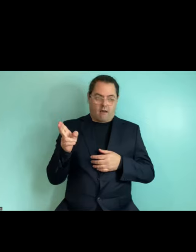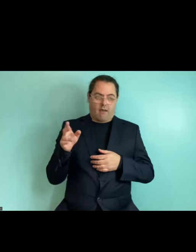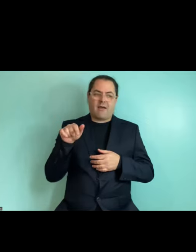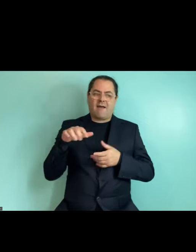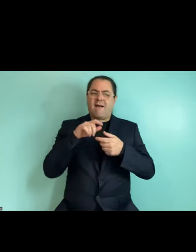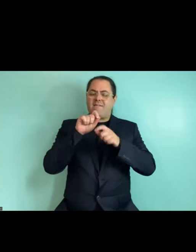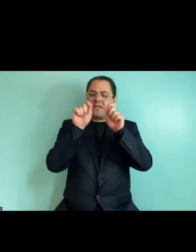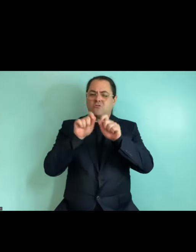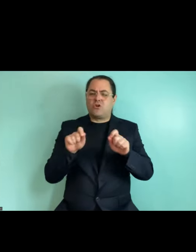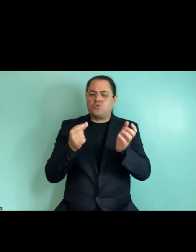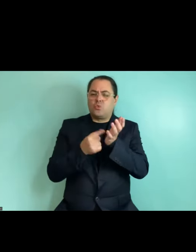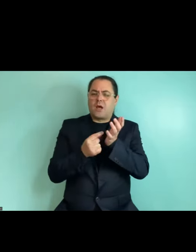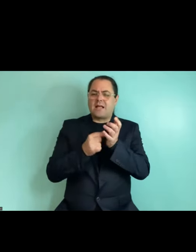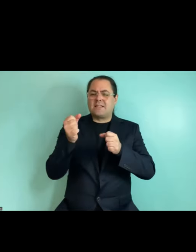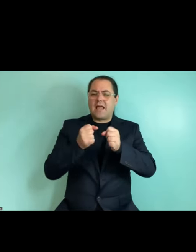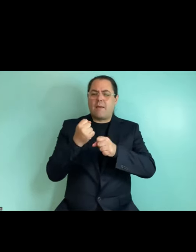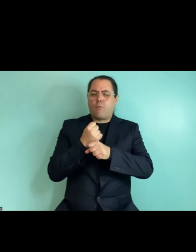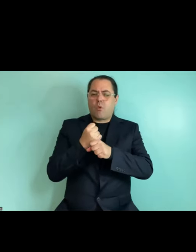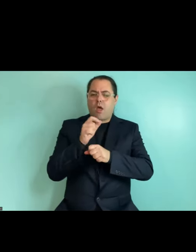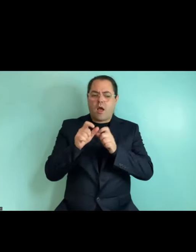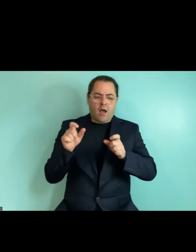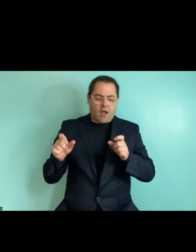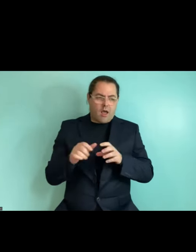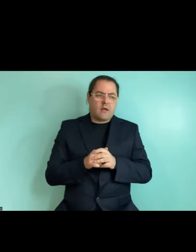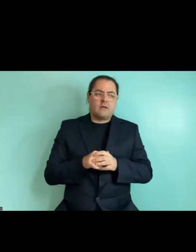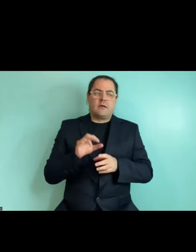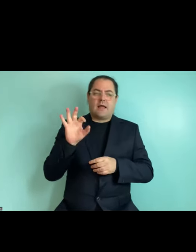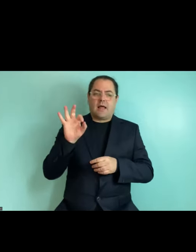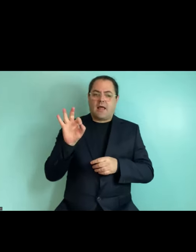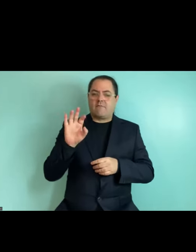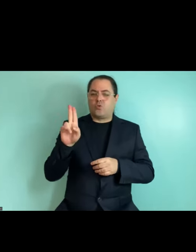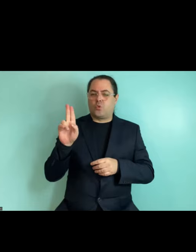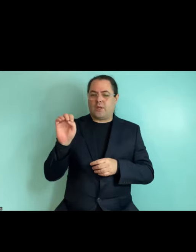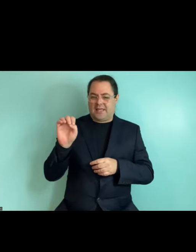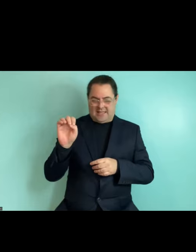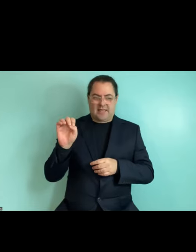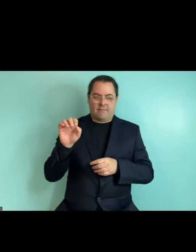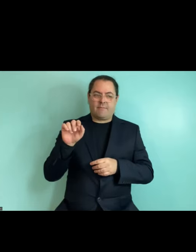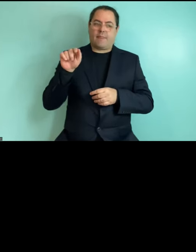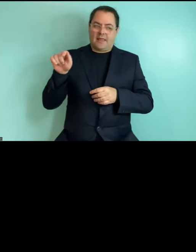Uganda employers, based on Fq his experience as the coordinating organization of the Ugandan